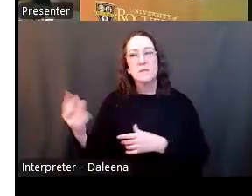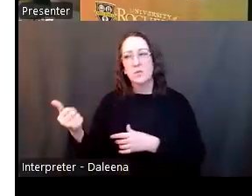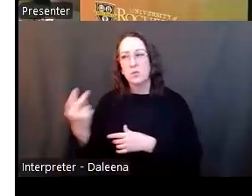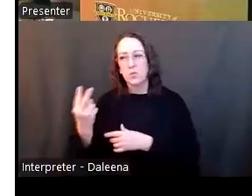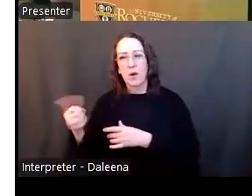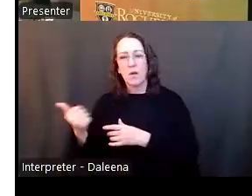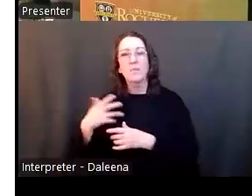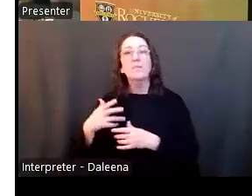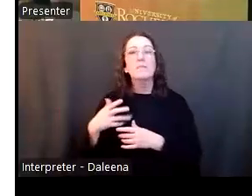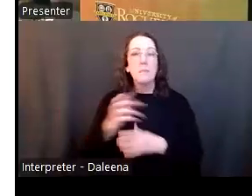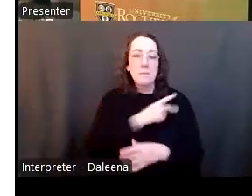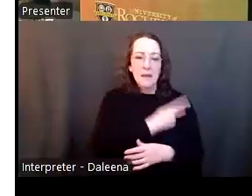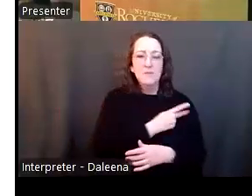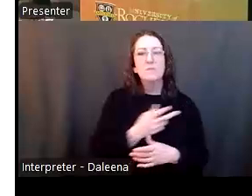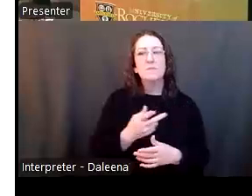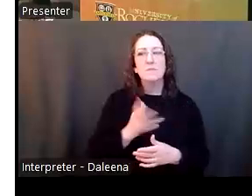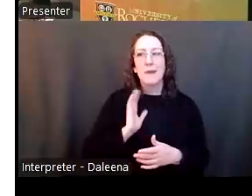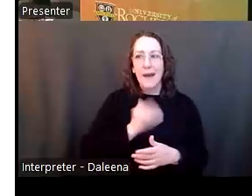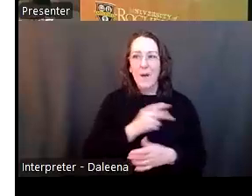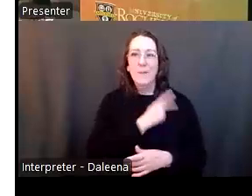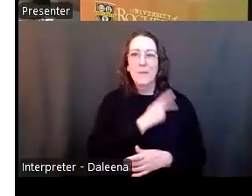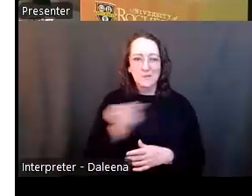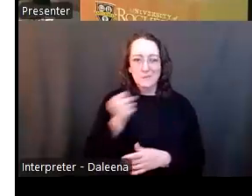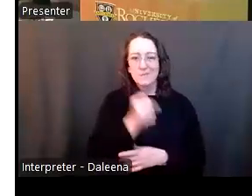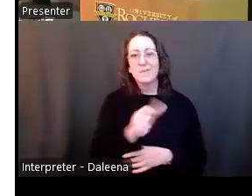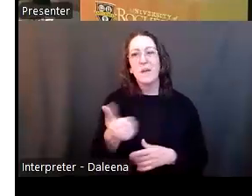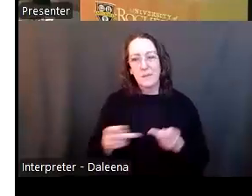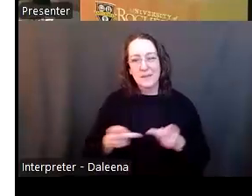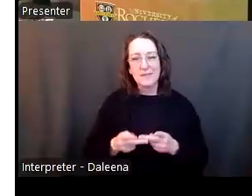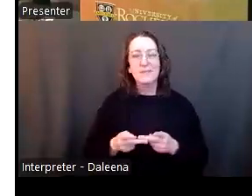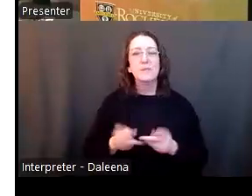there are patients there are our patients who are admitted elsewhere and we can do a comparison of